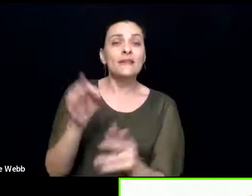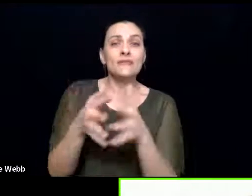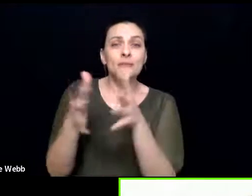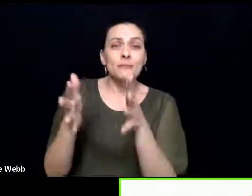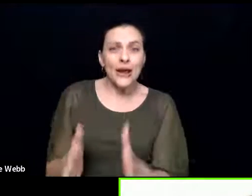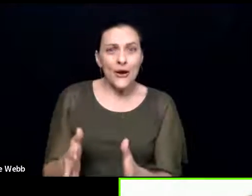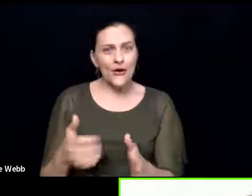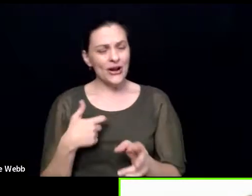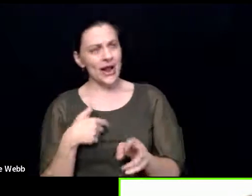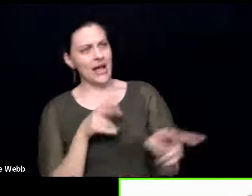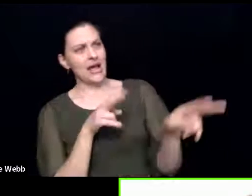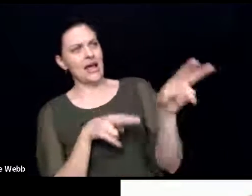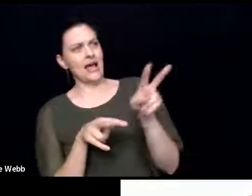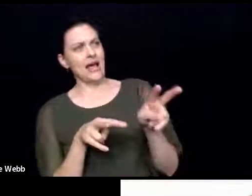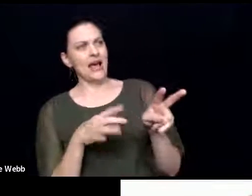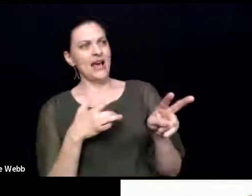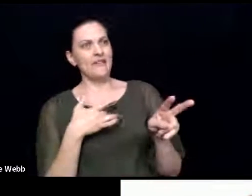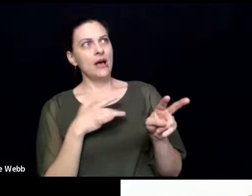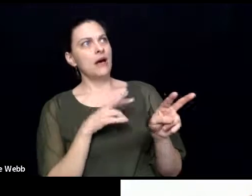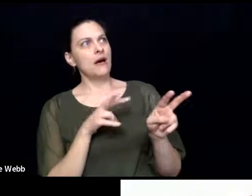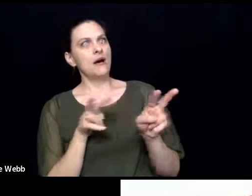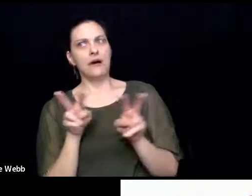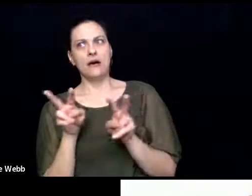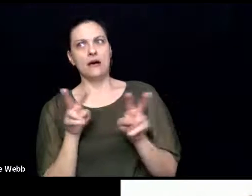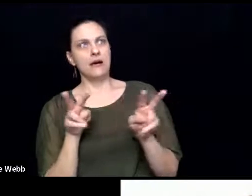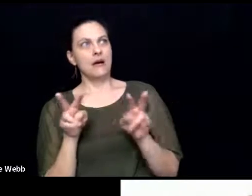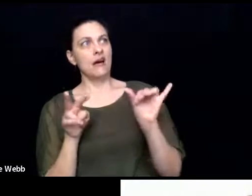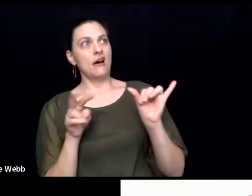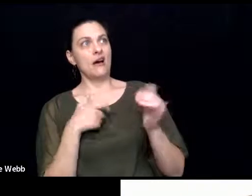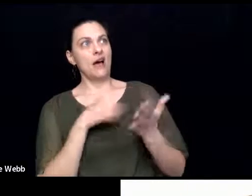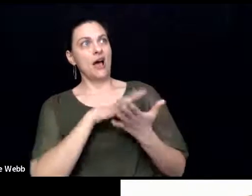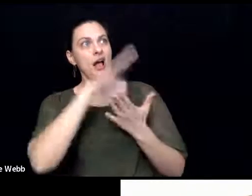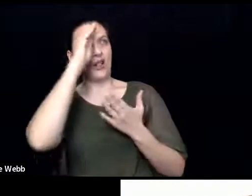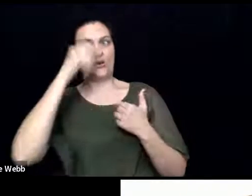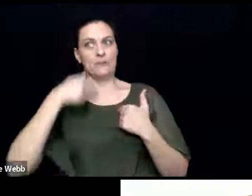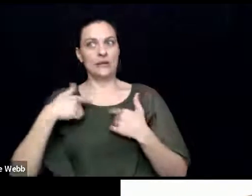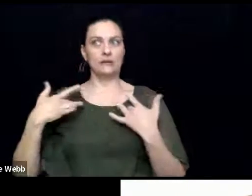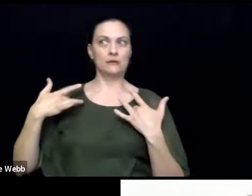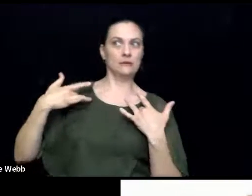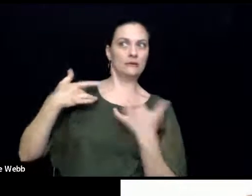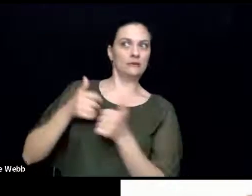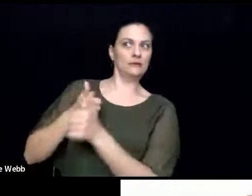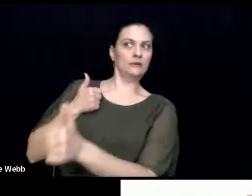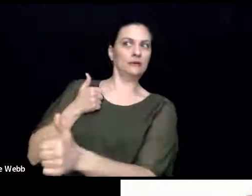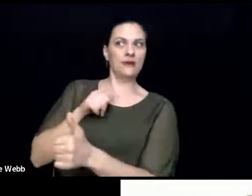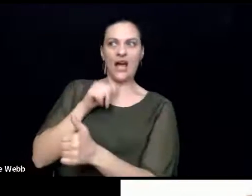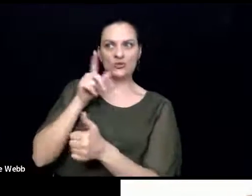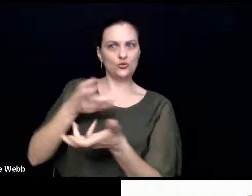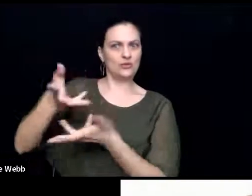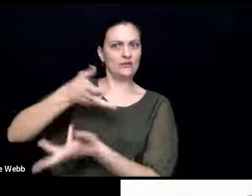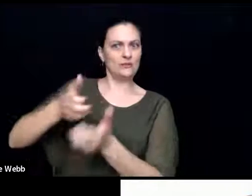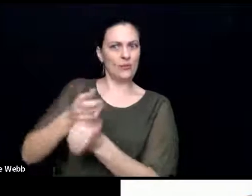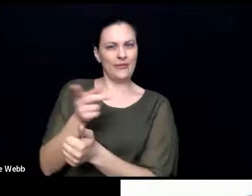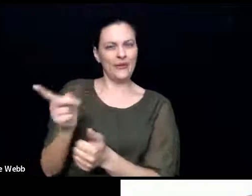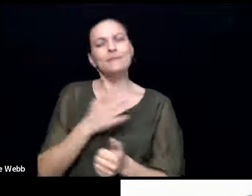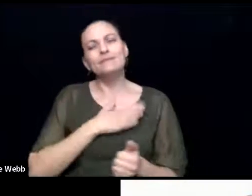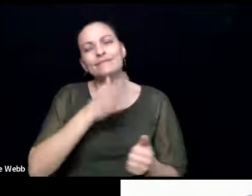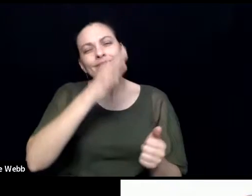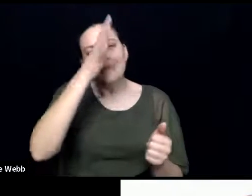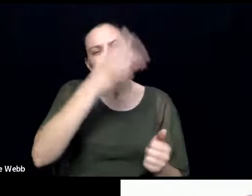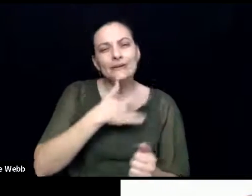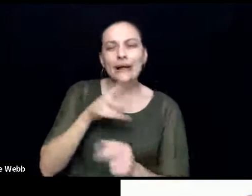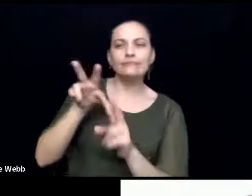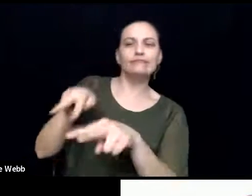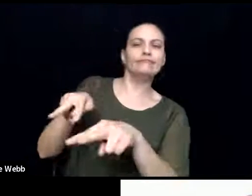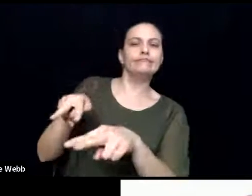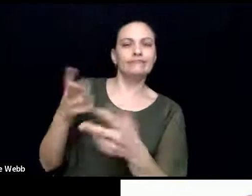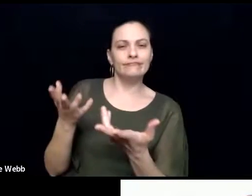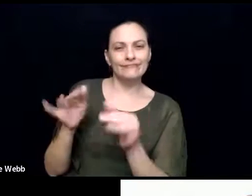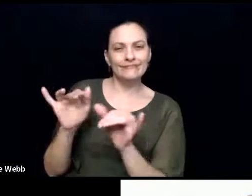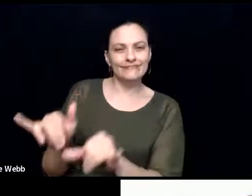looked down on other African American families. We didn't connect much with my mother's family in